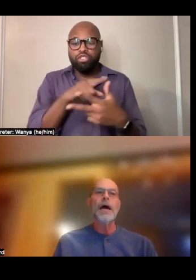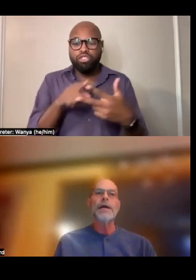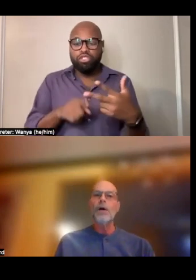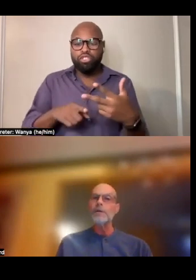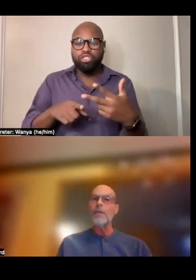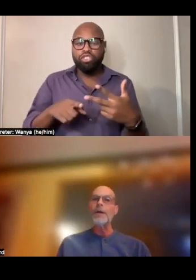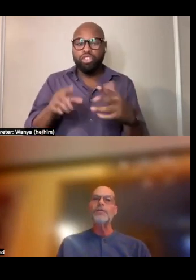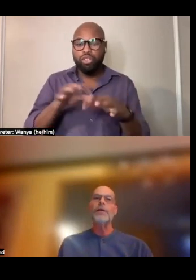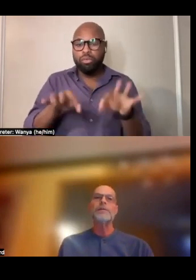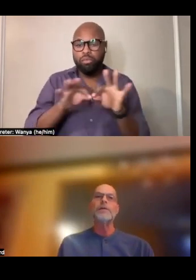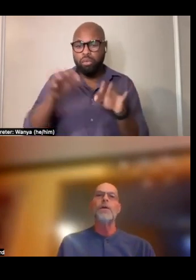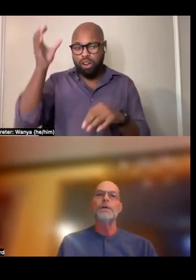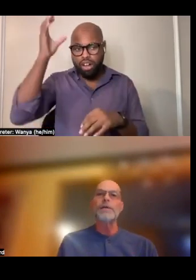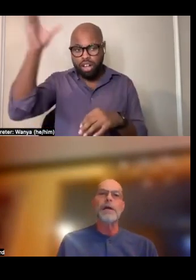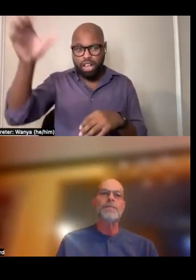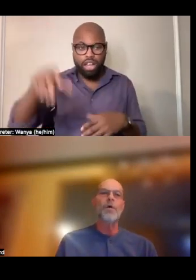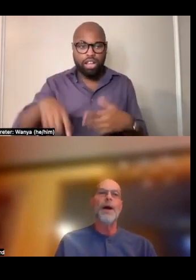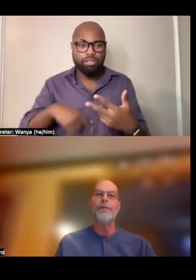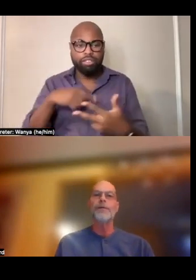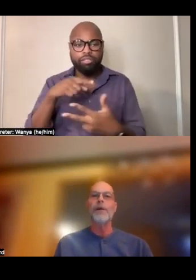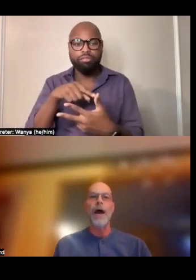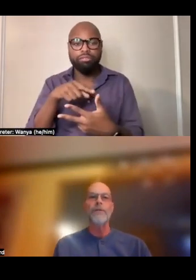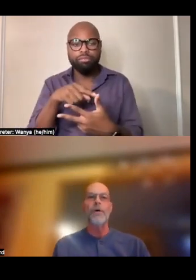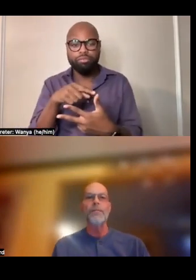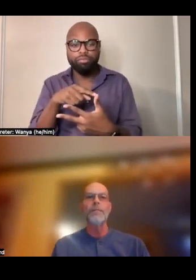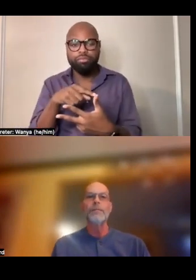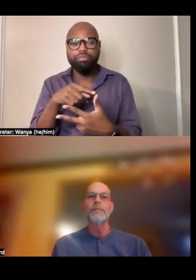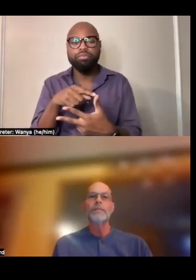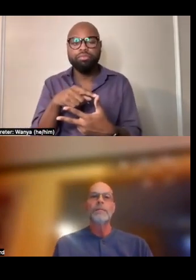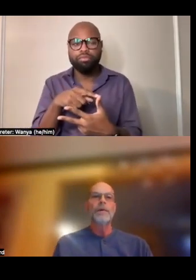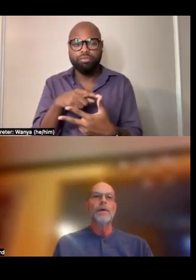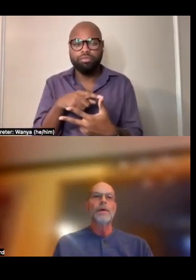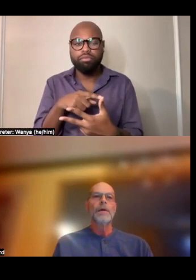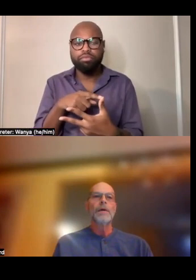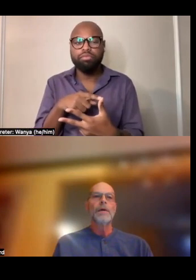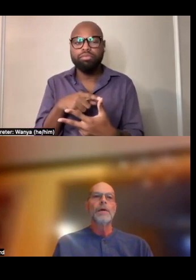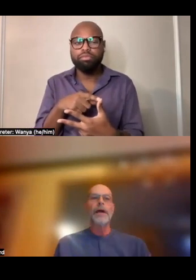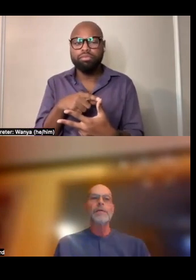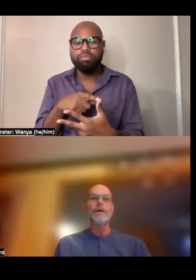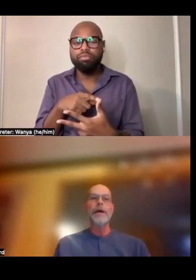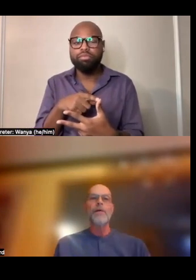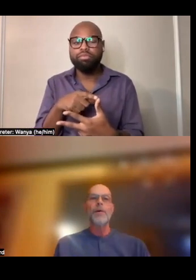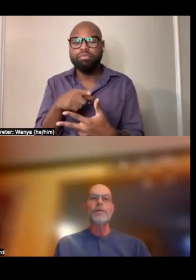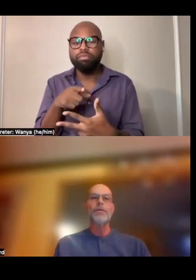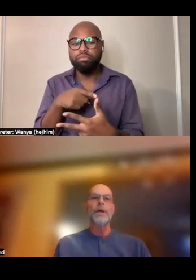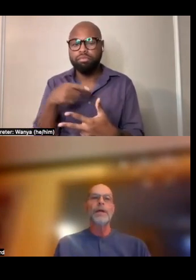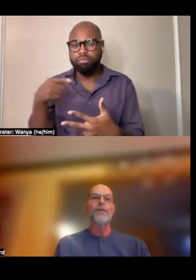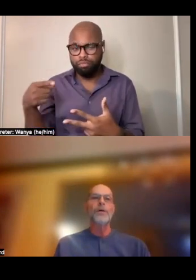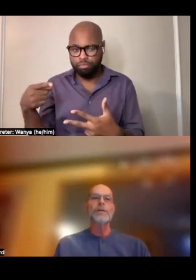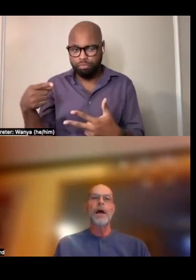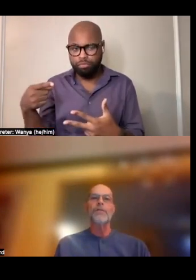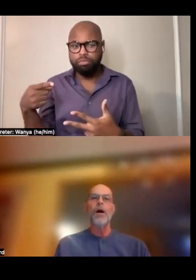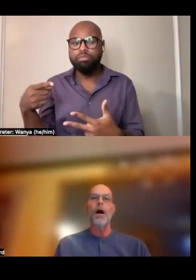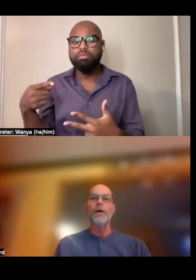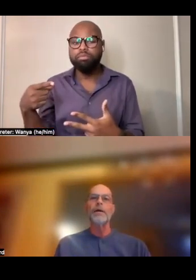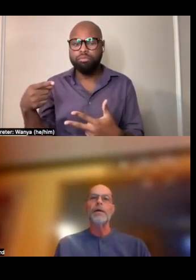A no-step entrance on an accessible path of travel. And it's got the grades there, 1:20 for a sidewalk,